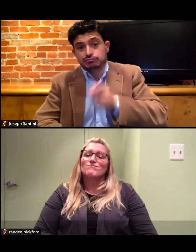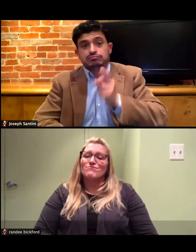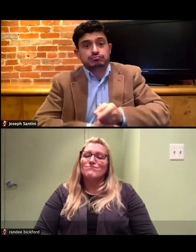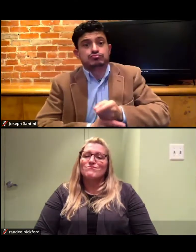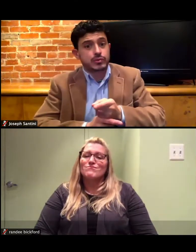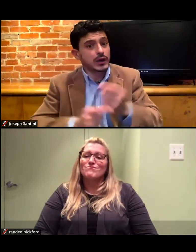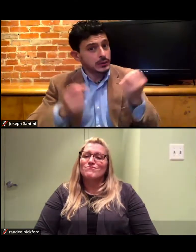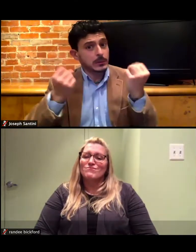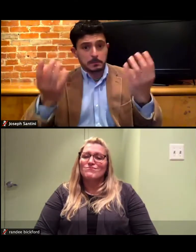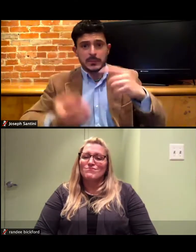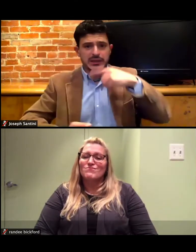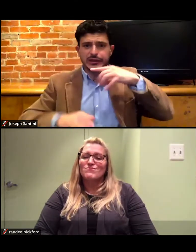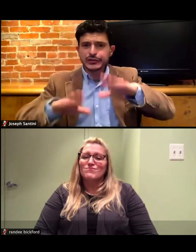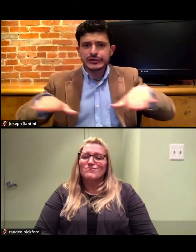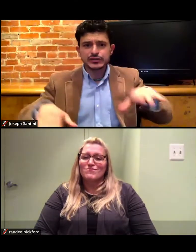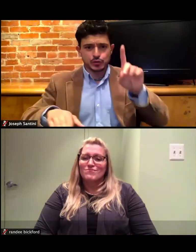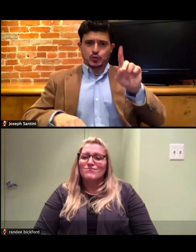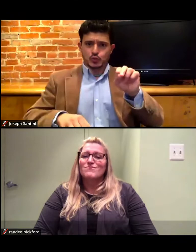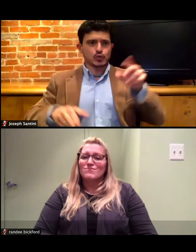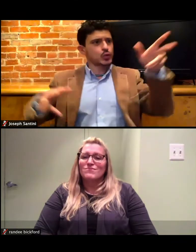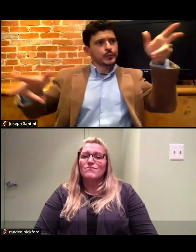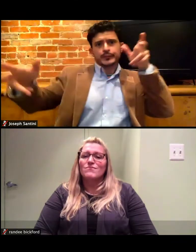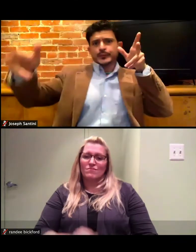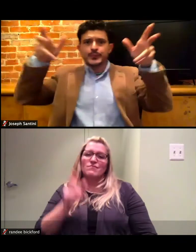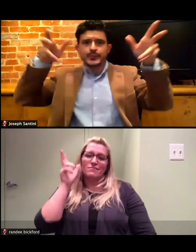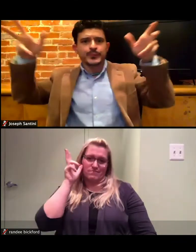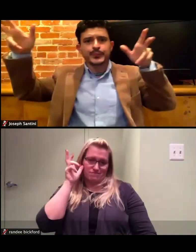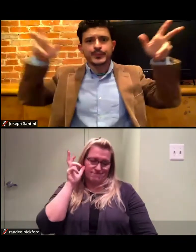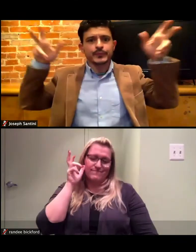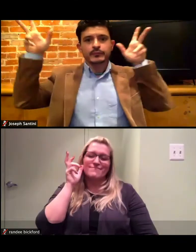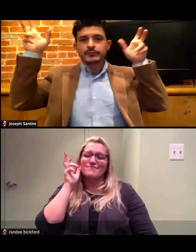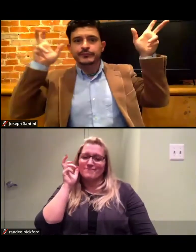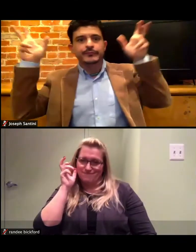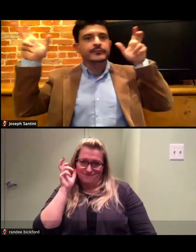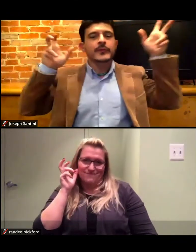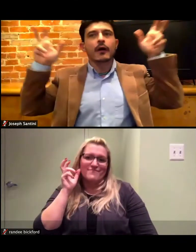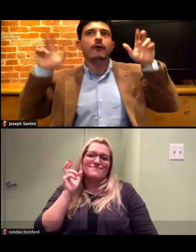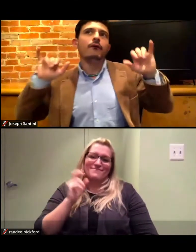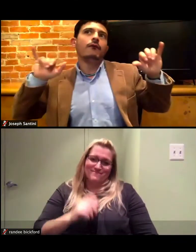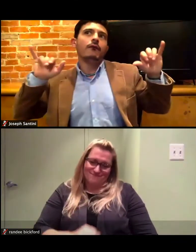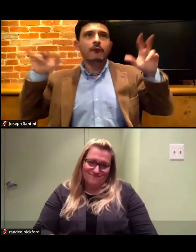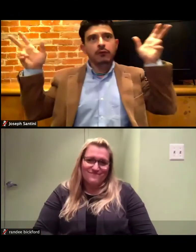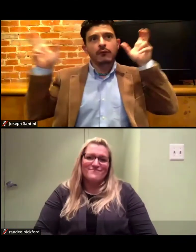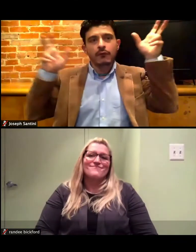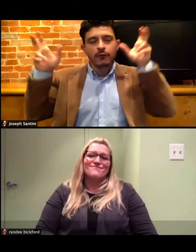One of the reasons that we have to directly teach deaf youth is because they don't have incidental hearing